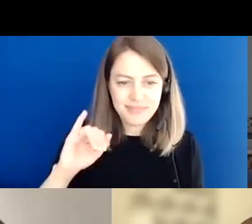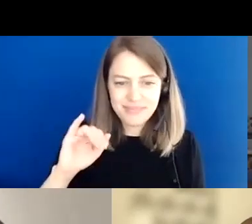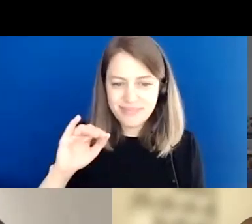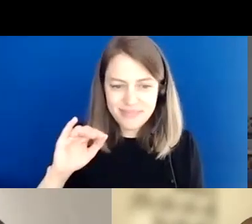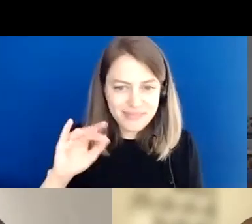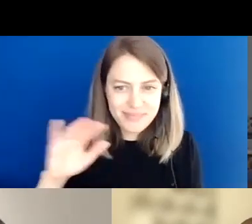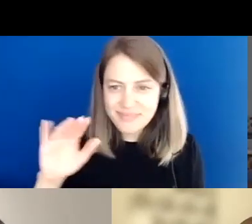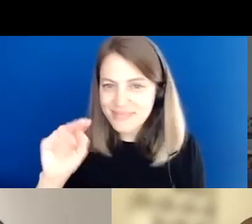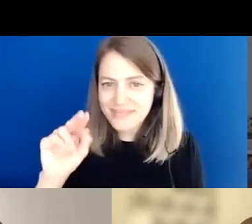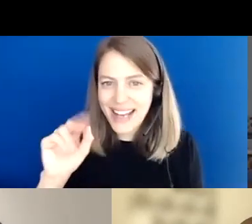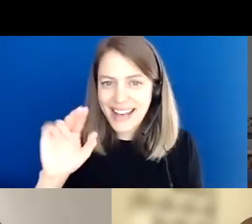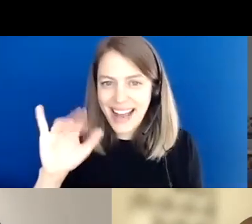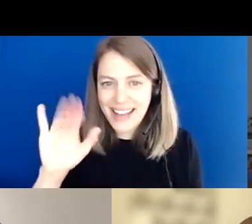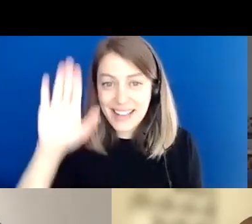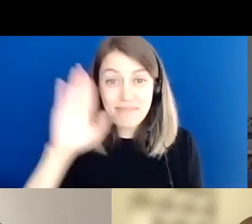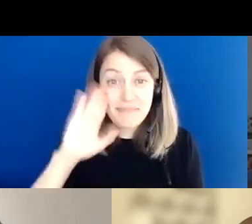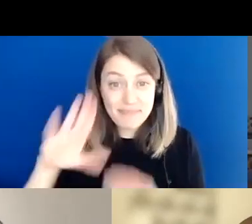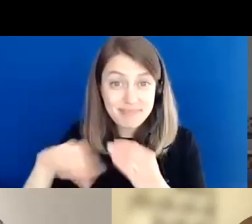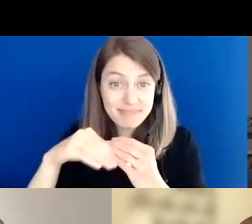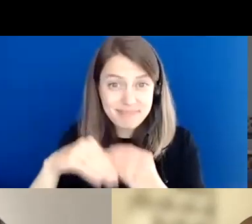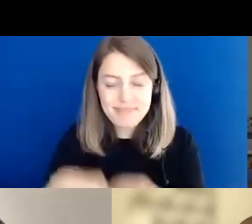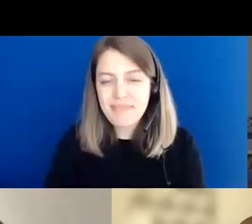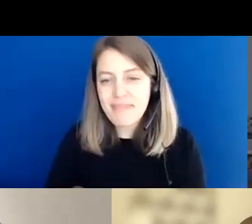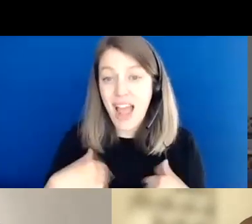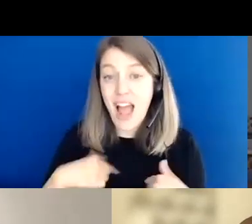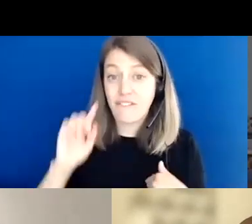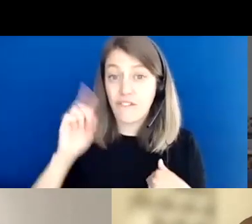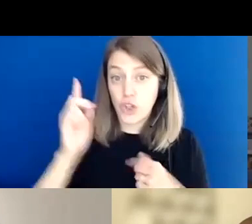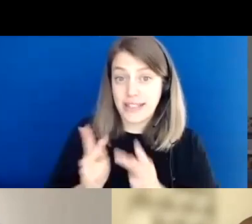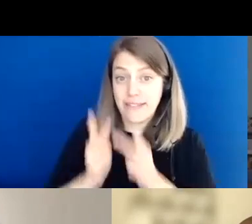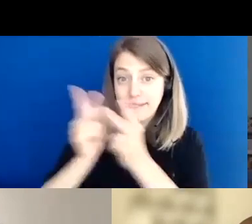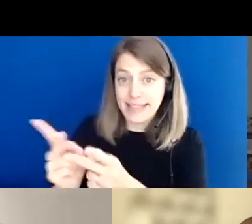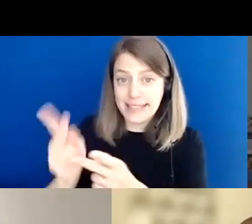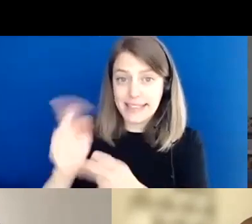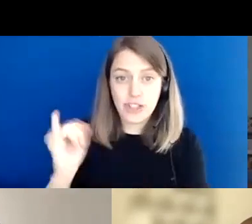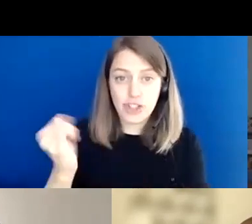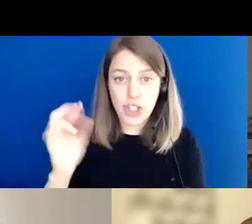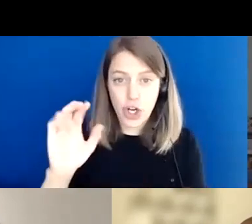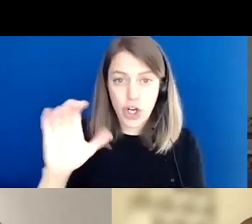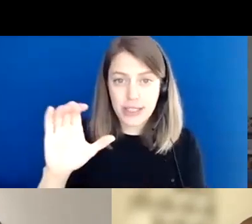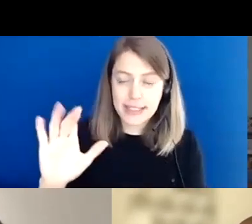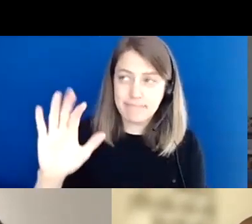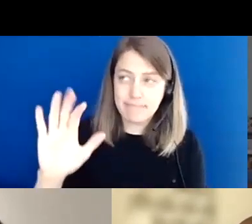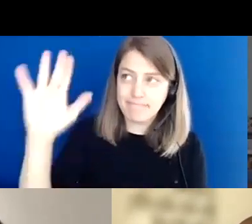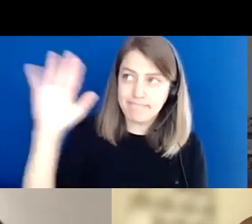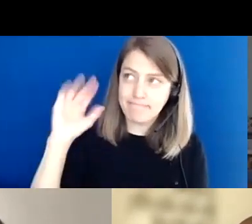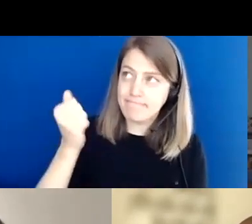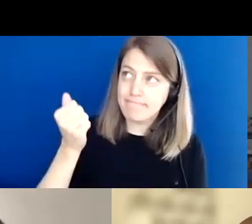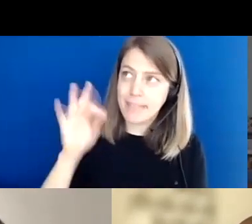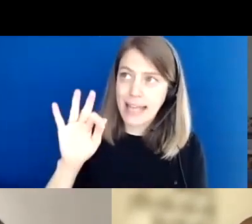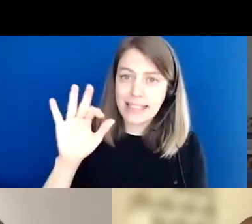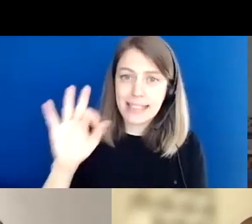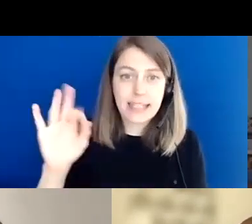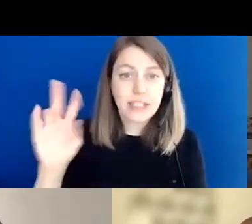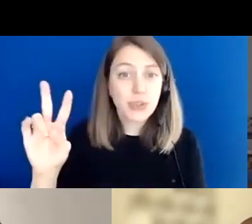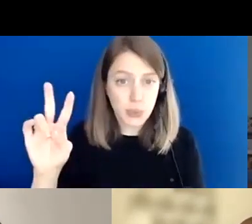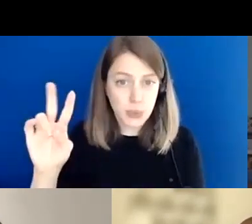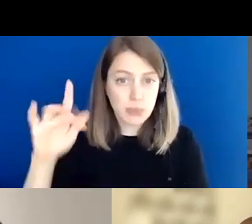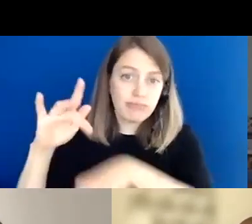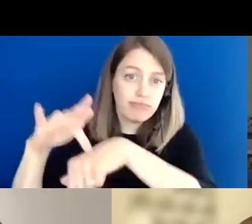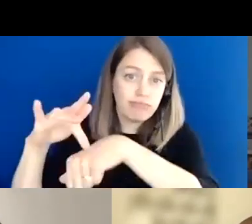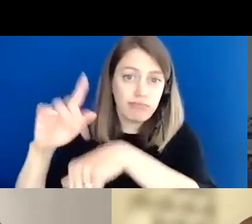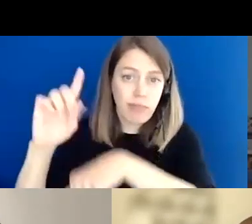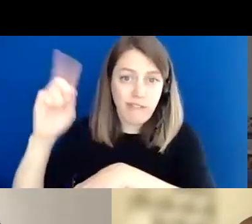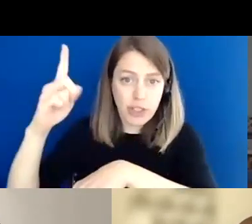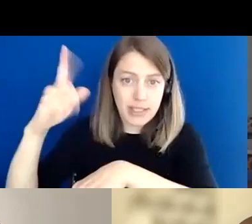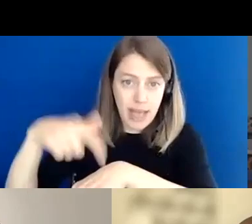I first visited the Judge Rotenberg Center back in 1992 and spent a couple of days there